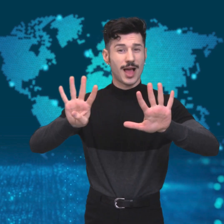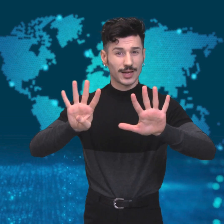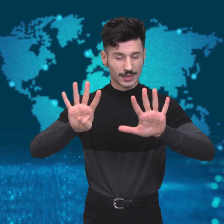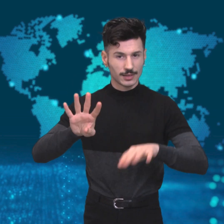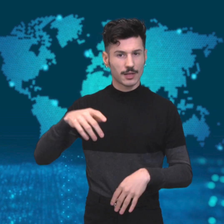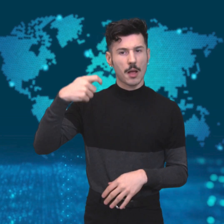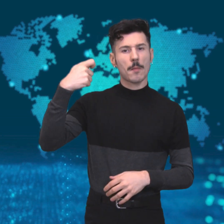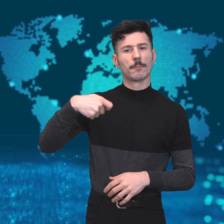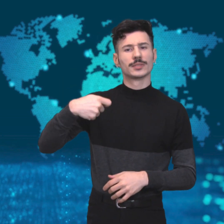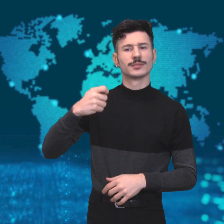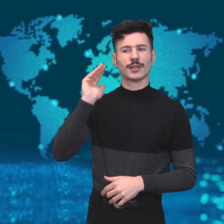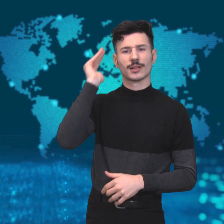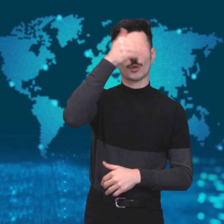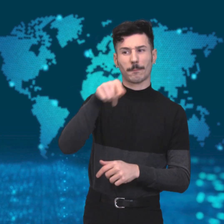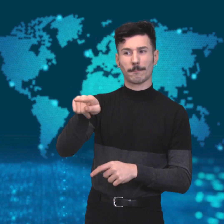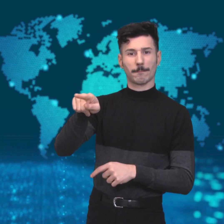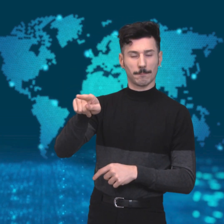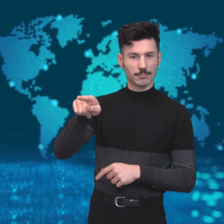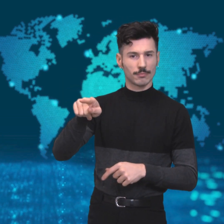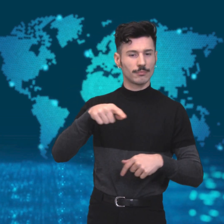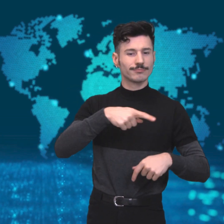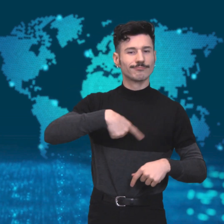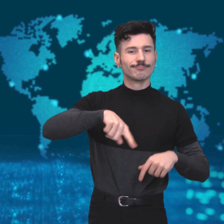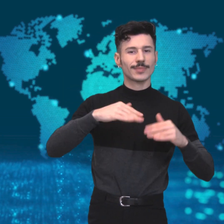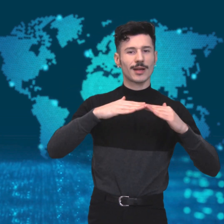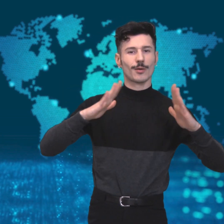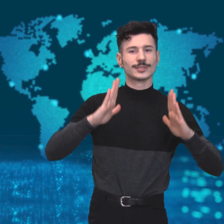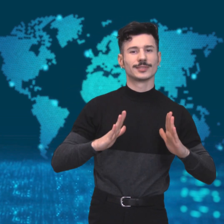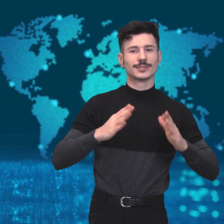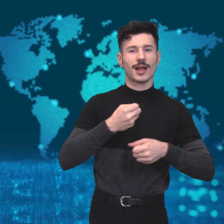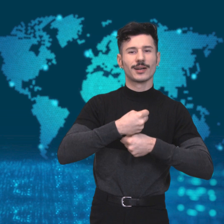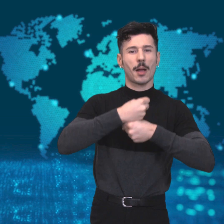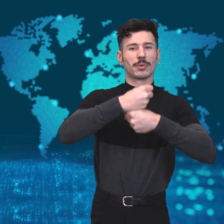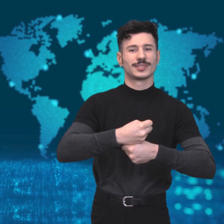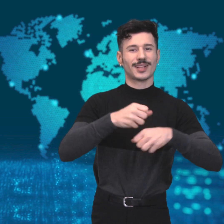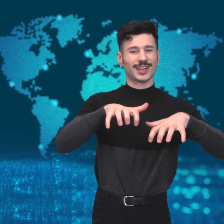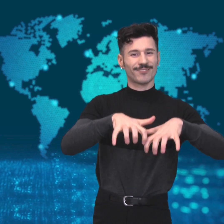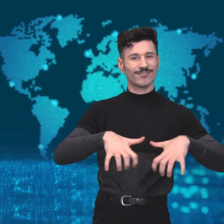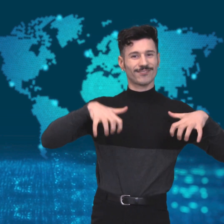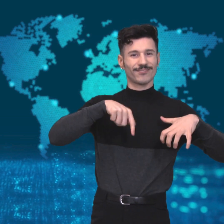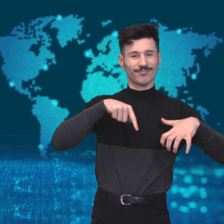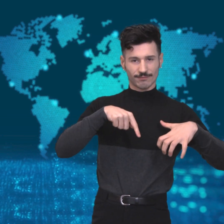Last December 2019, President Donald Trump was